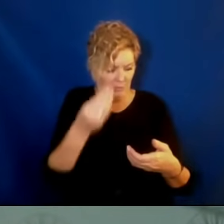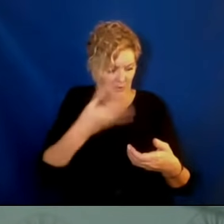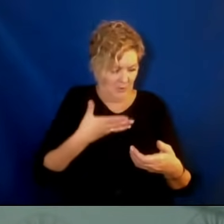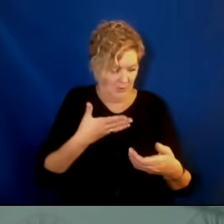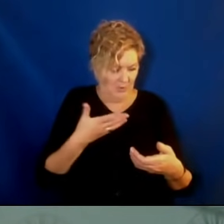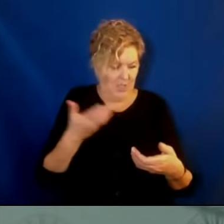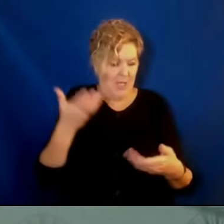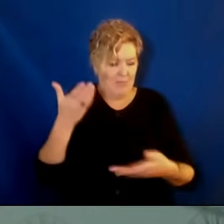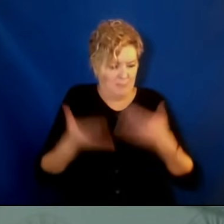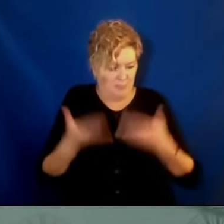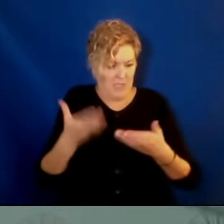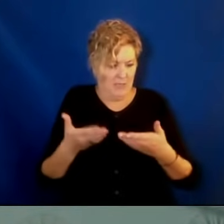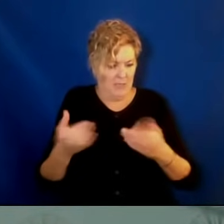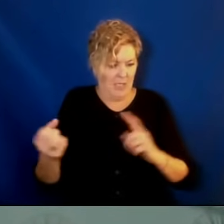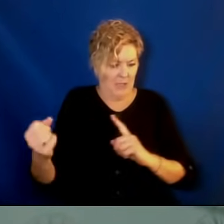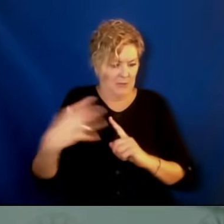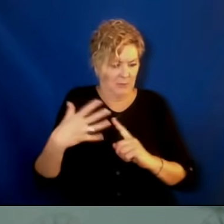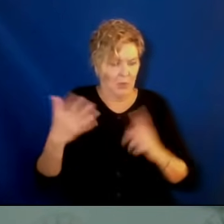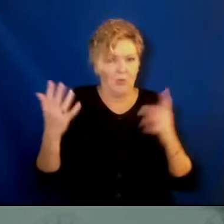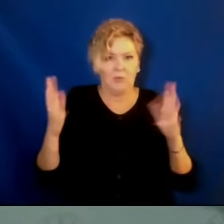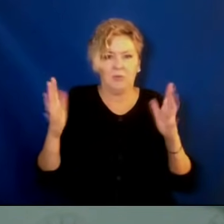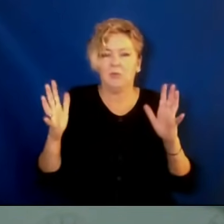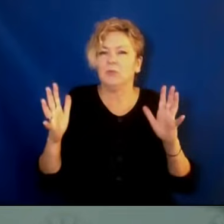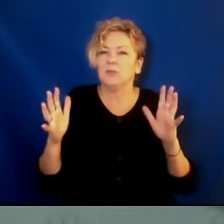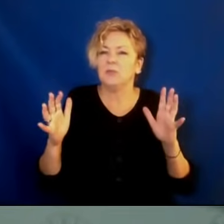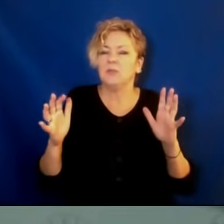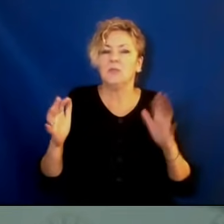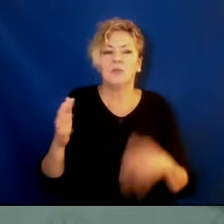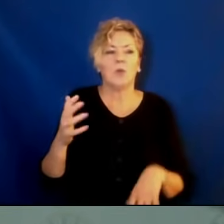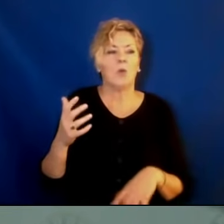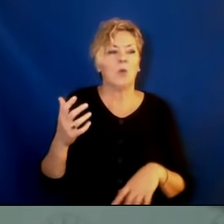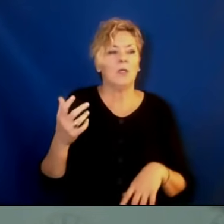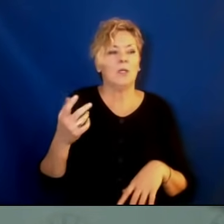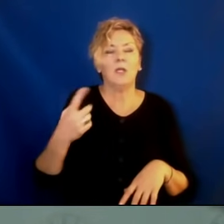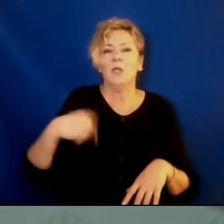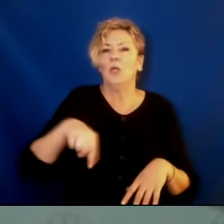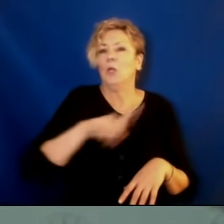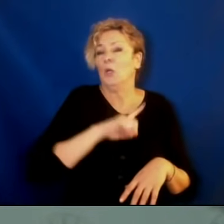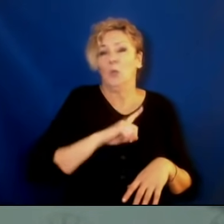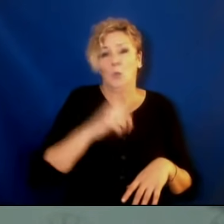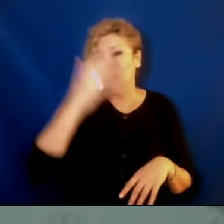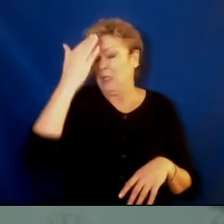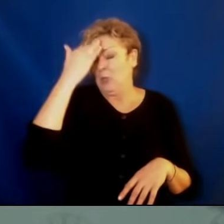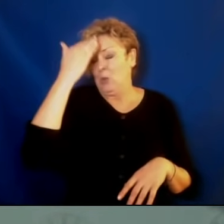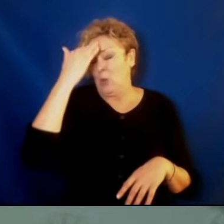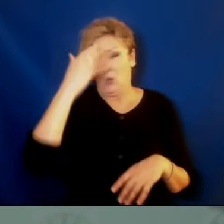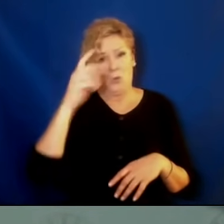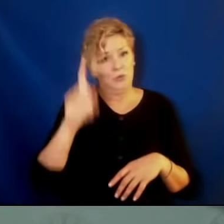need to have some details about it so you know whether or not that is an actual exposure,